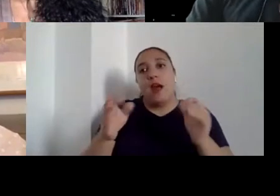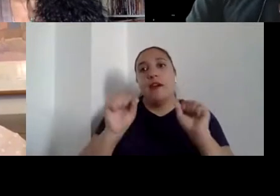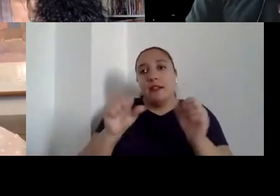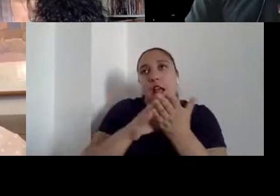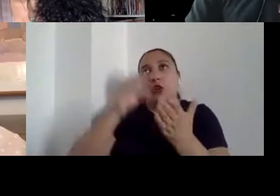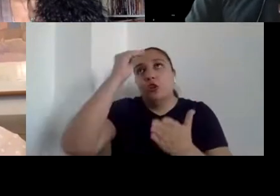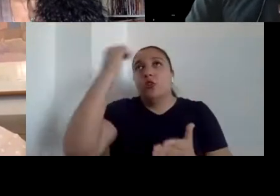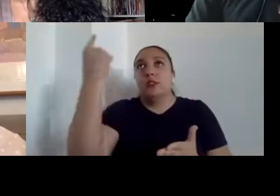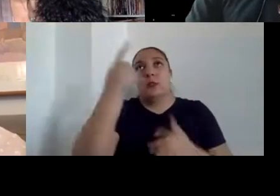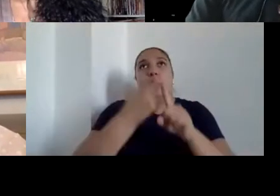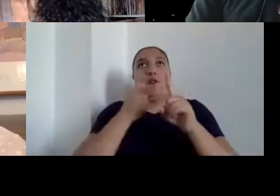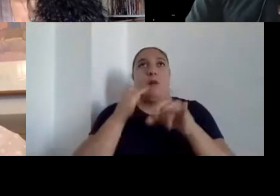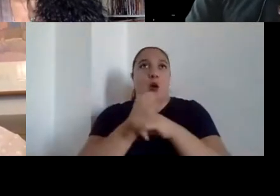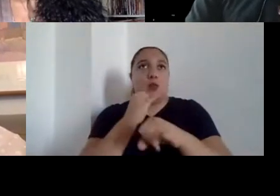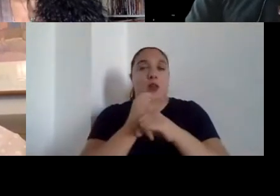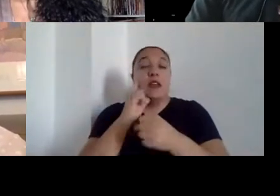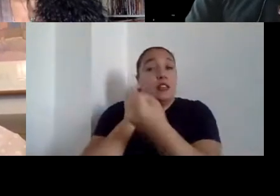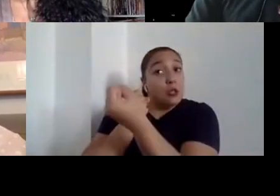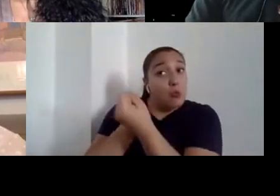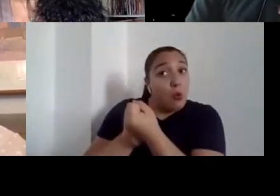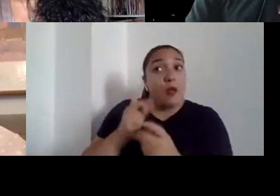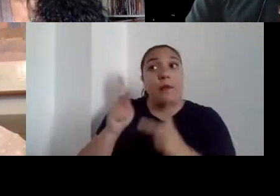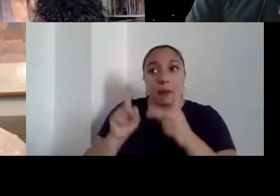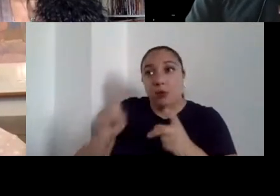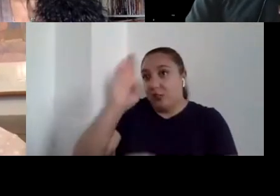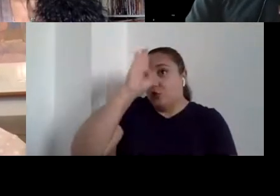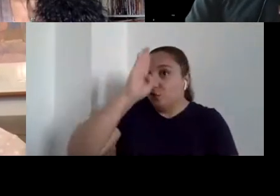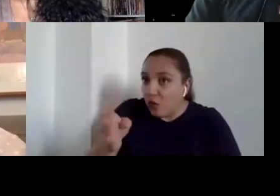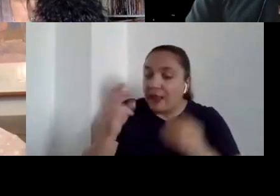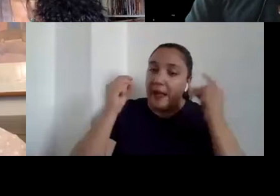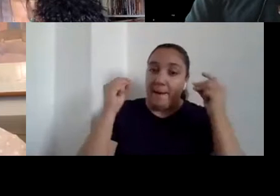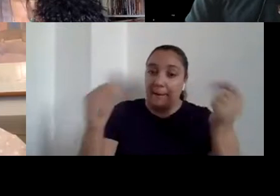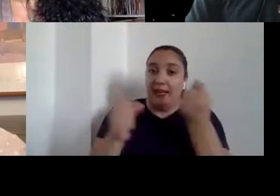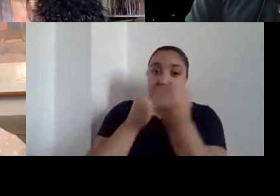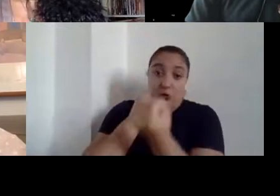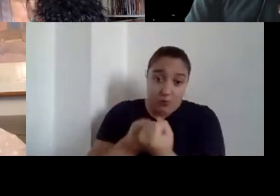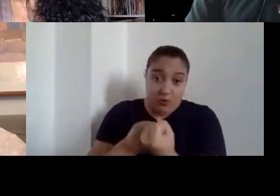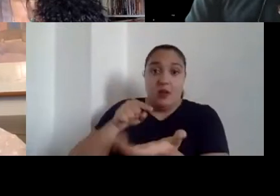around folks who need direct and immediate support so that is